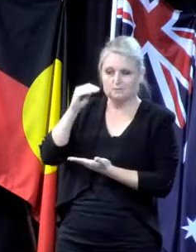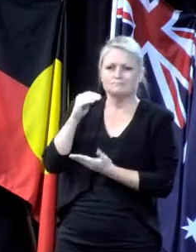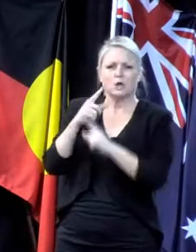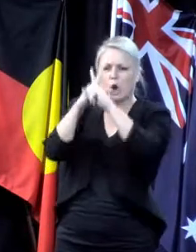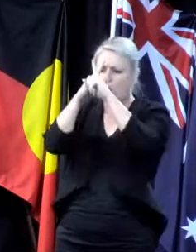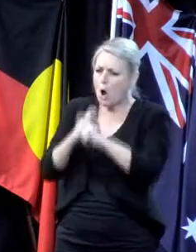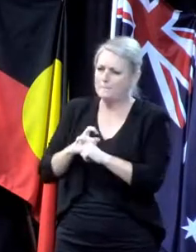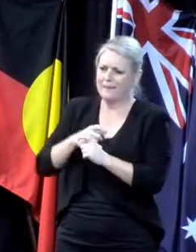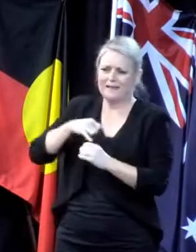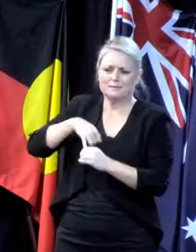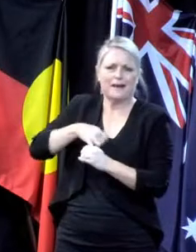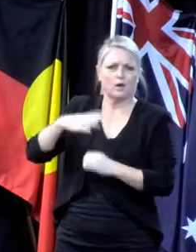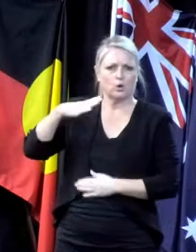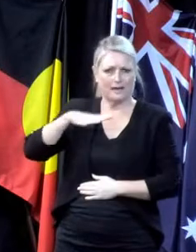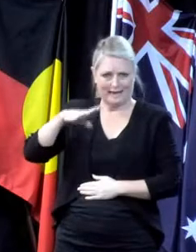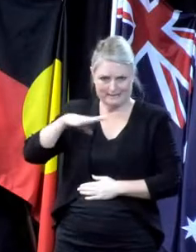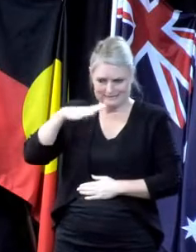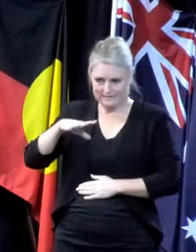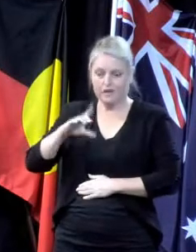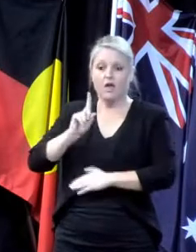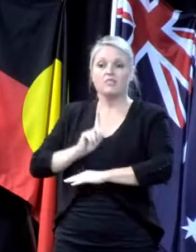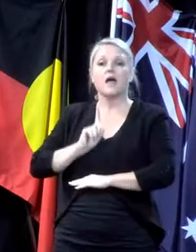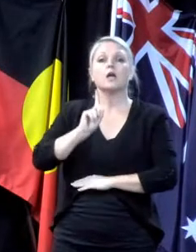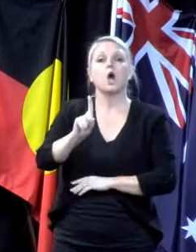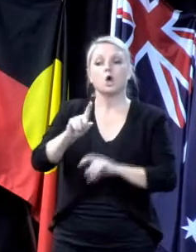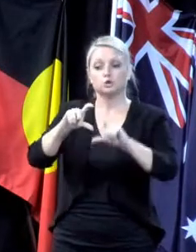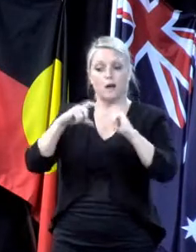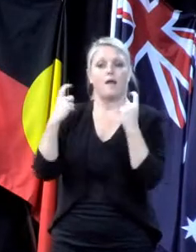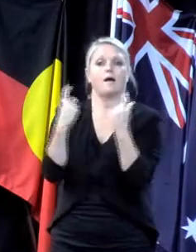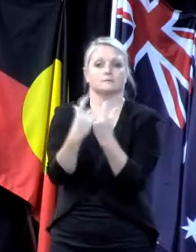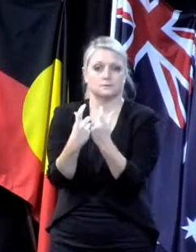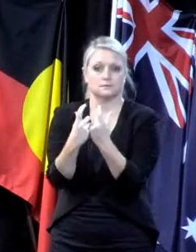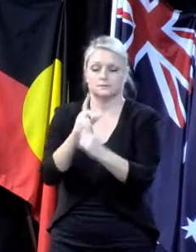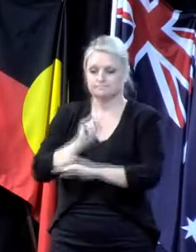to go - that would be in a classroom. They would probably - well, would have a teacher aide